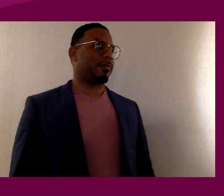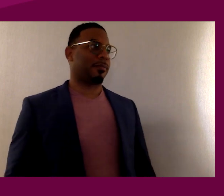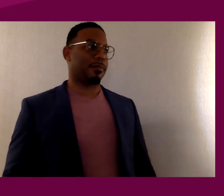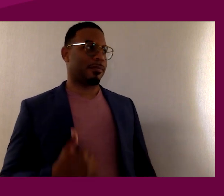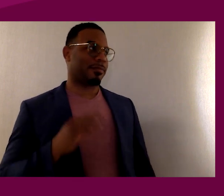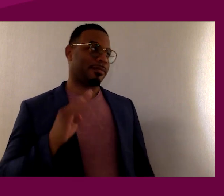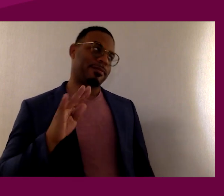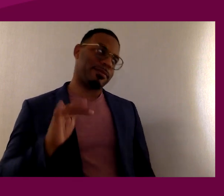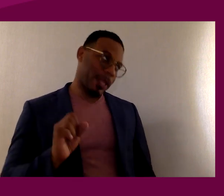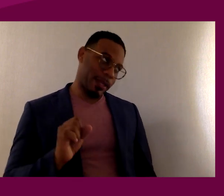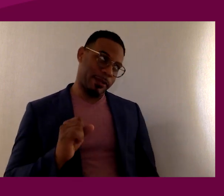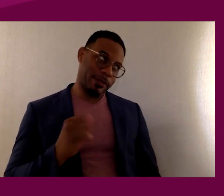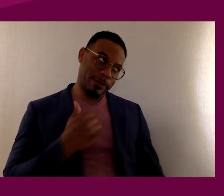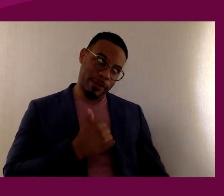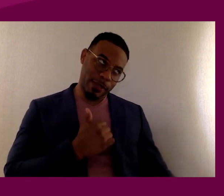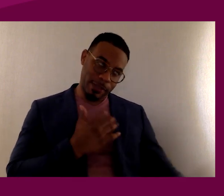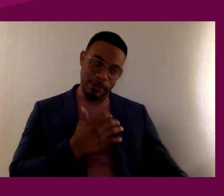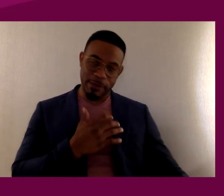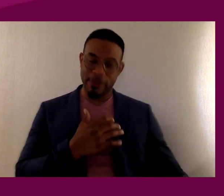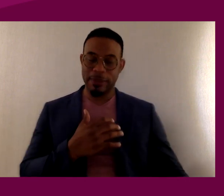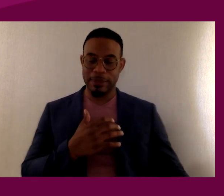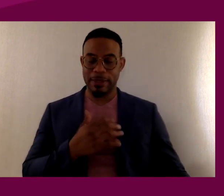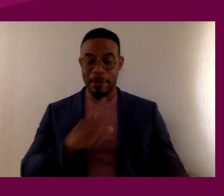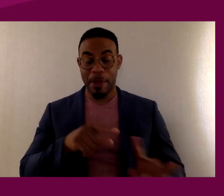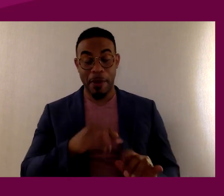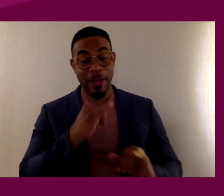Bruce Curtis: Well, I'm very biased, I'm sorry,